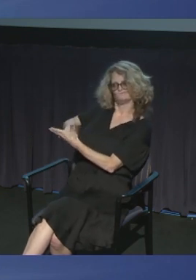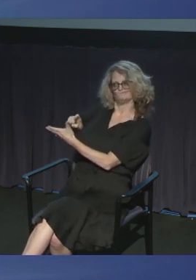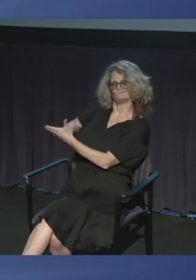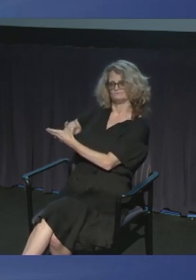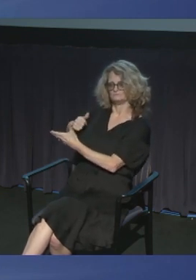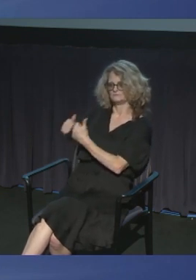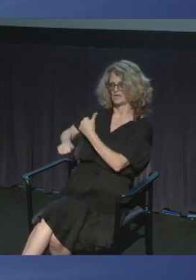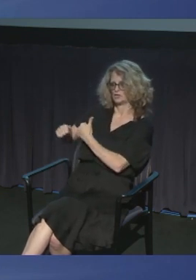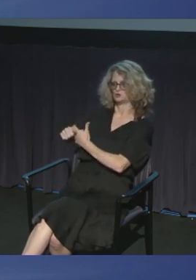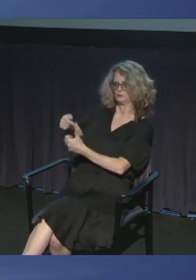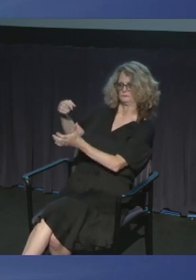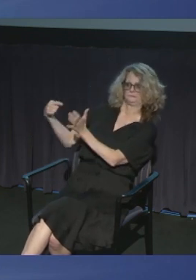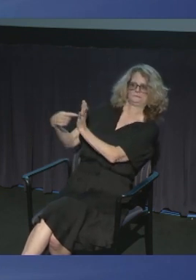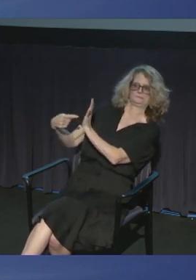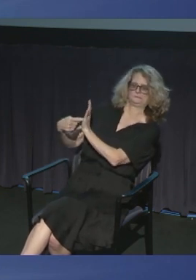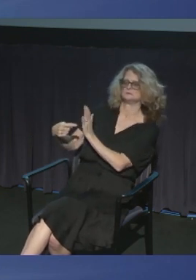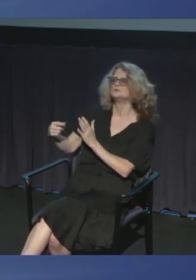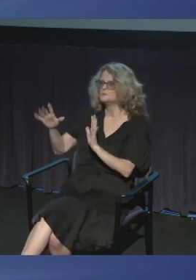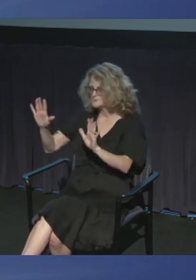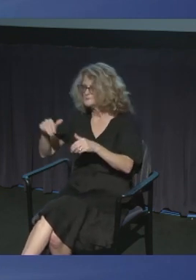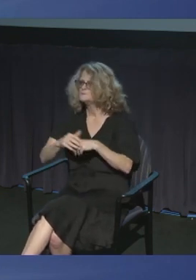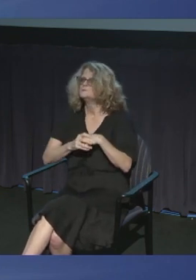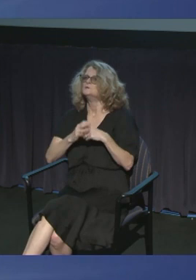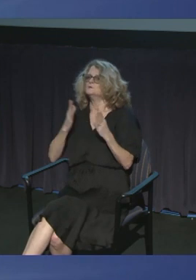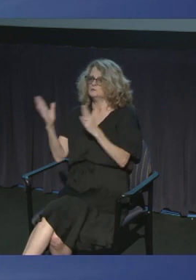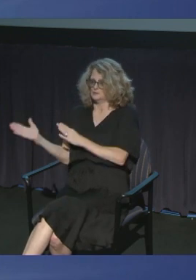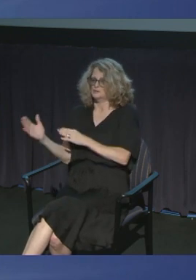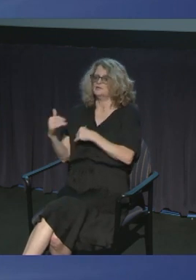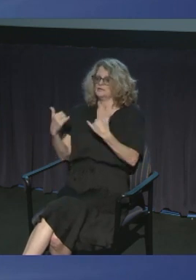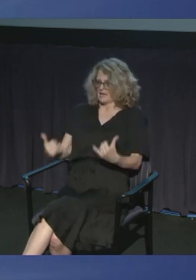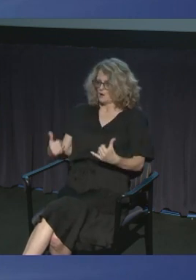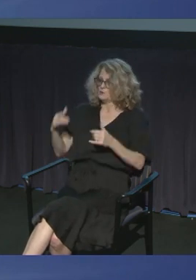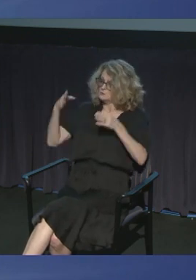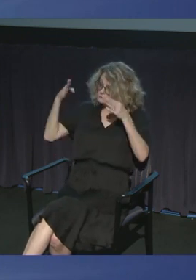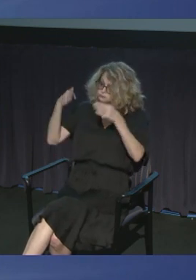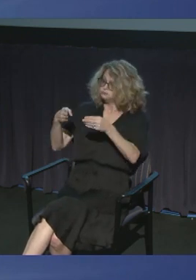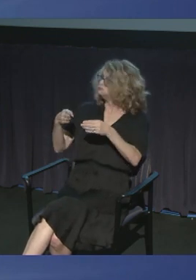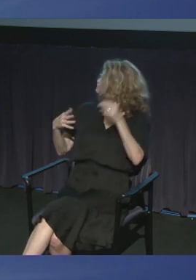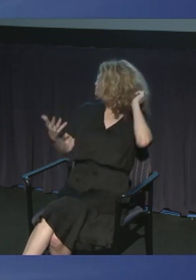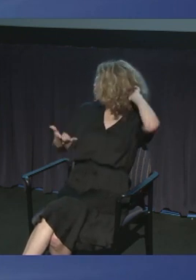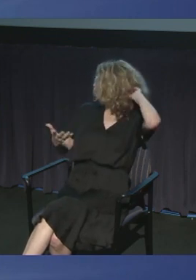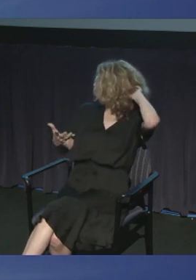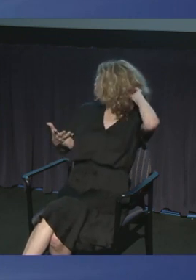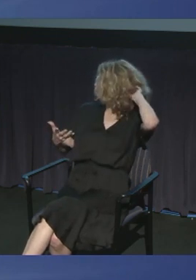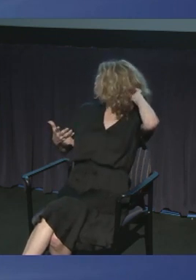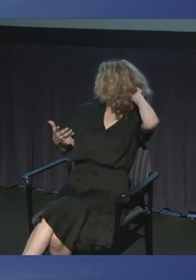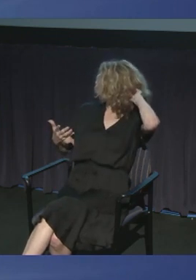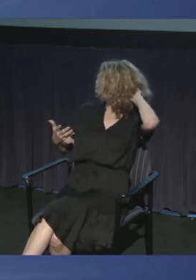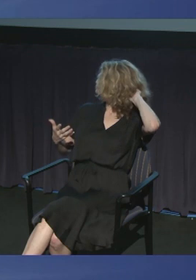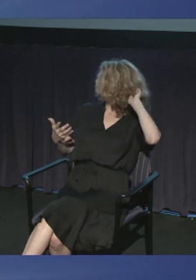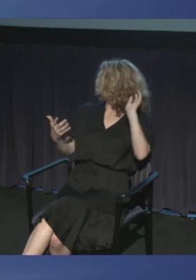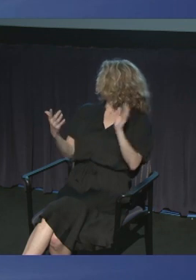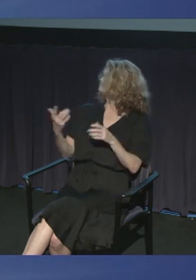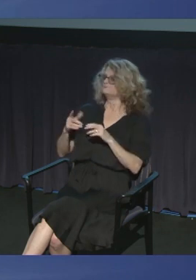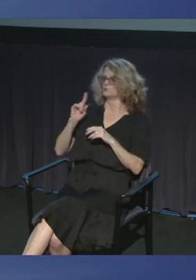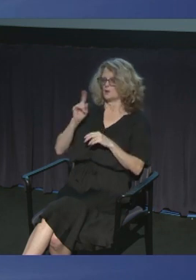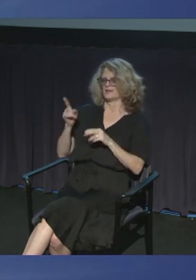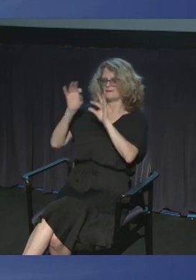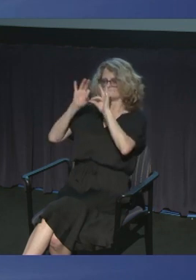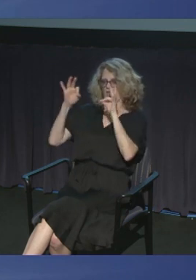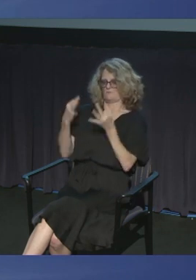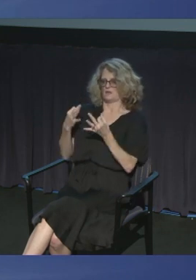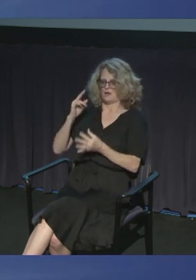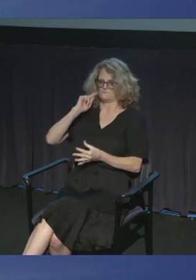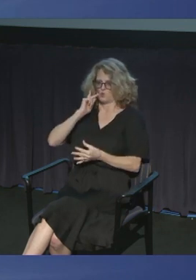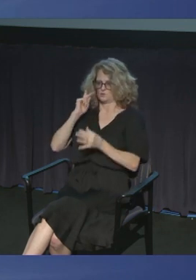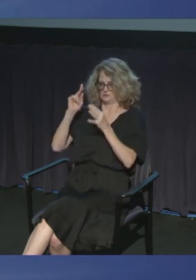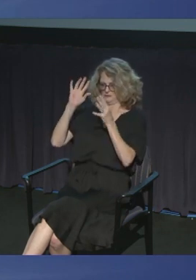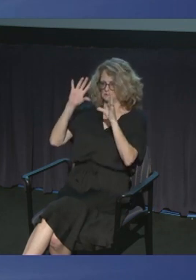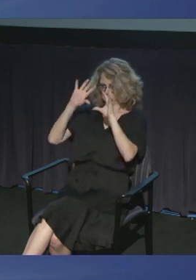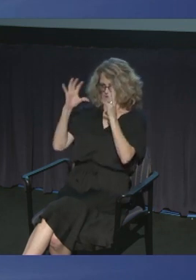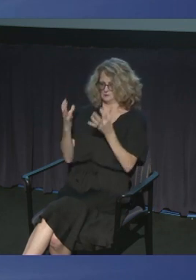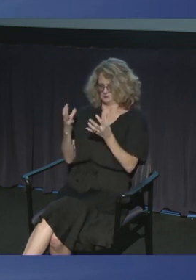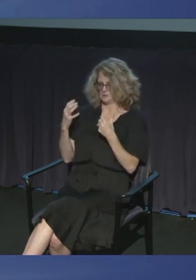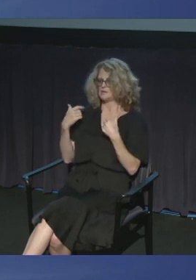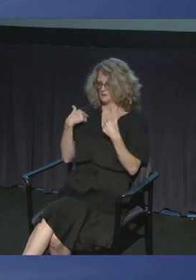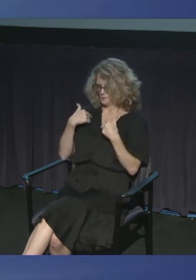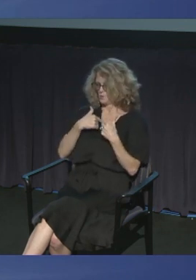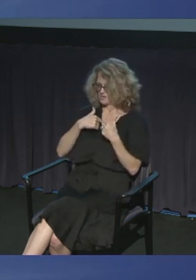WHAT I WOULD LIKE TO TELL YOU